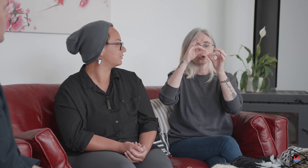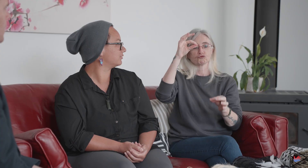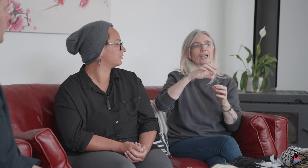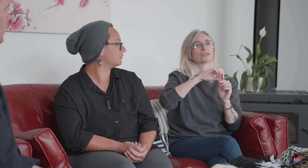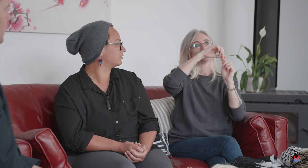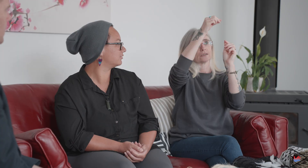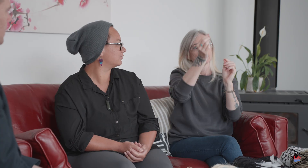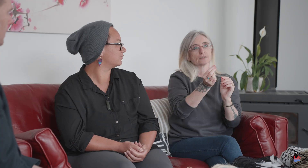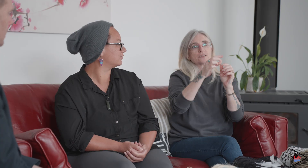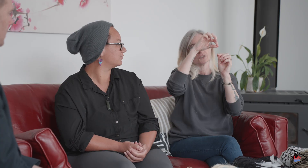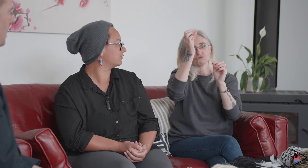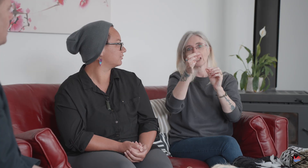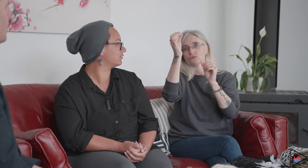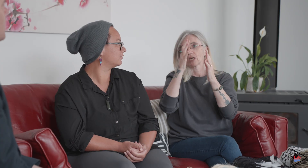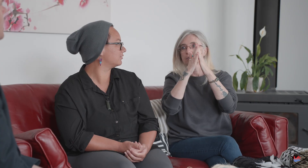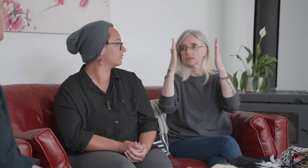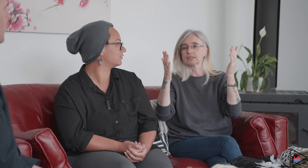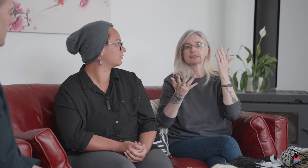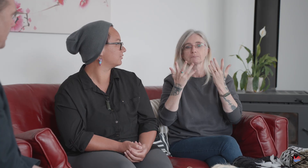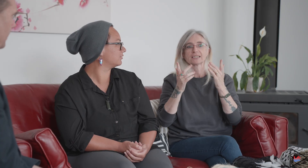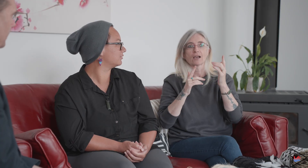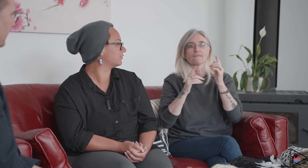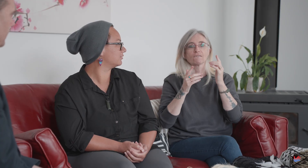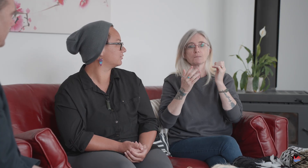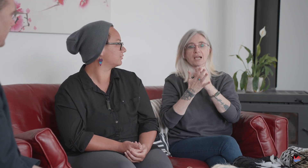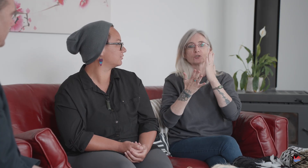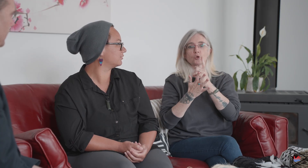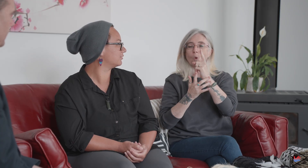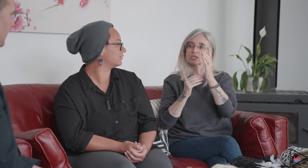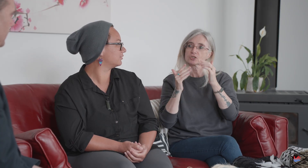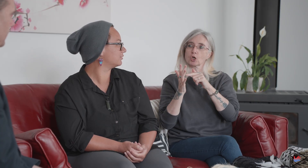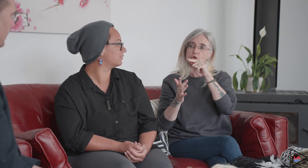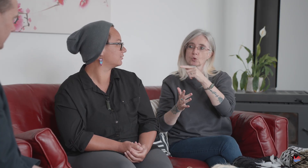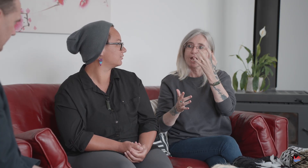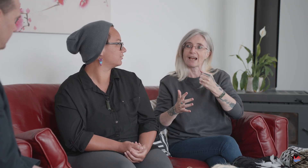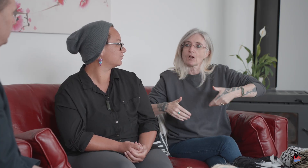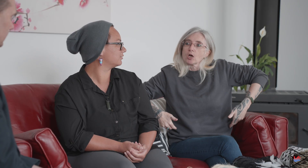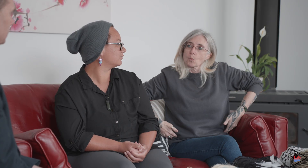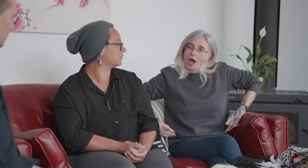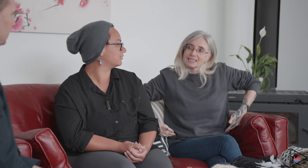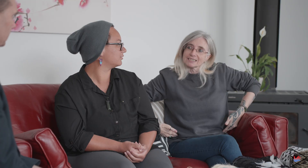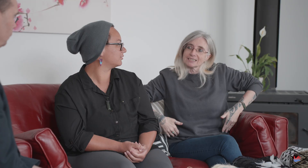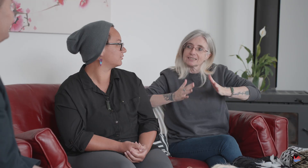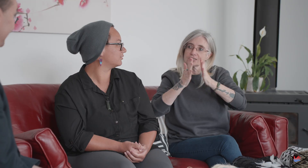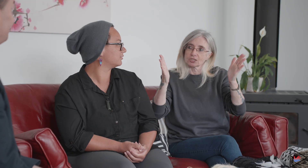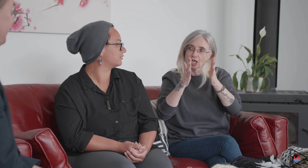you string up the frame with a number of rows, and that overall size depends on the waist that